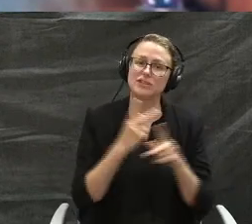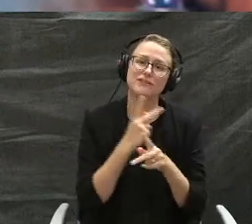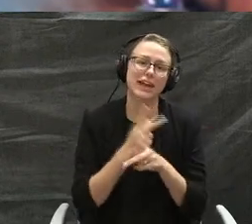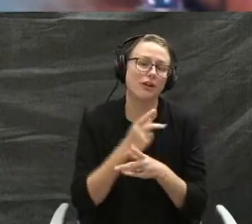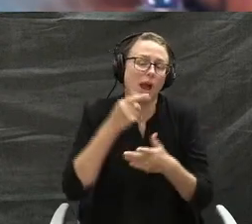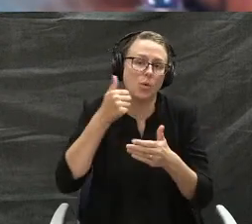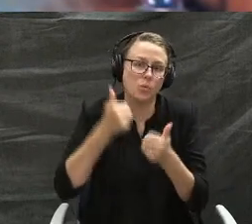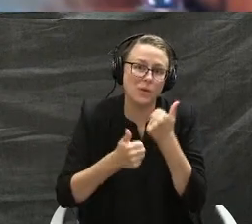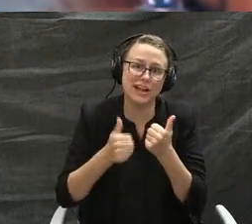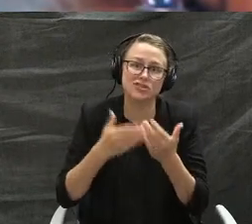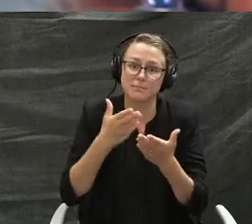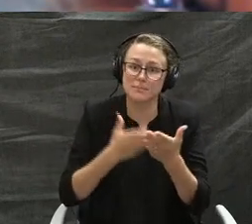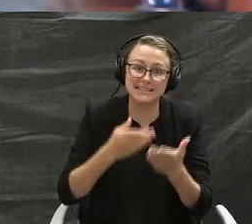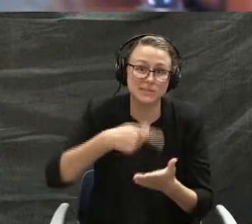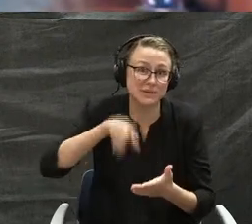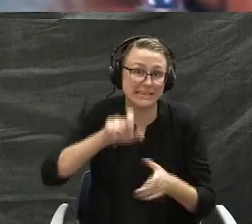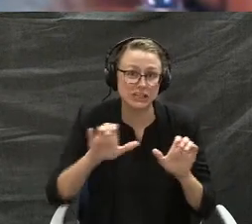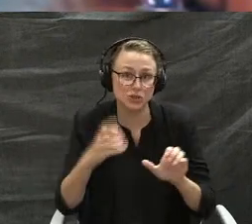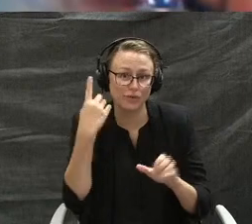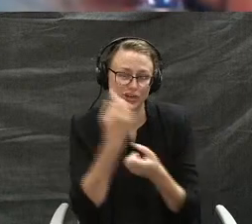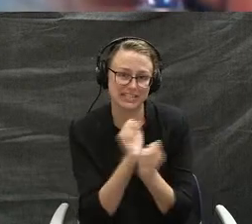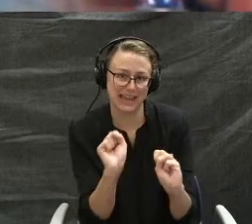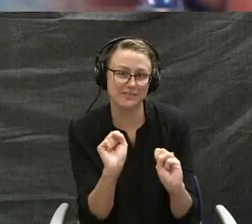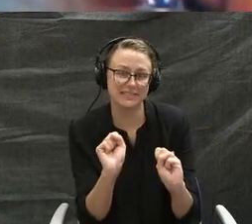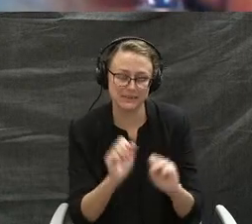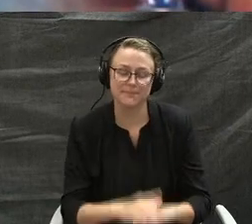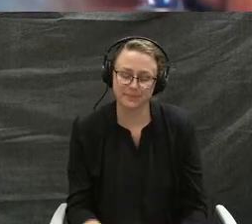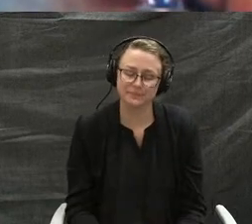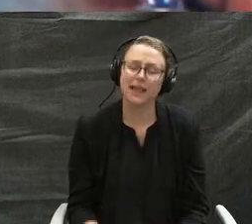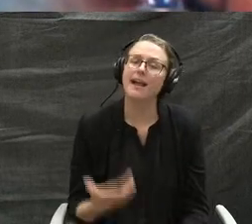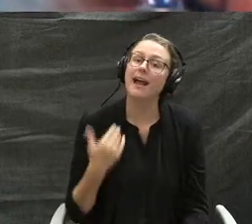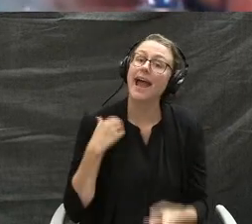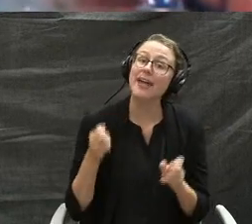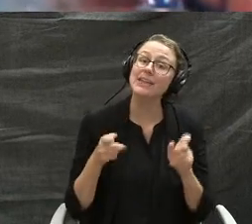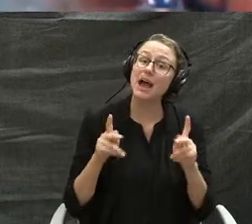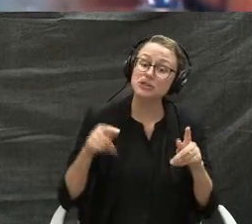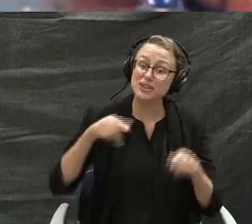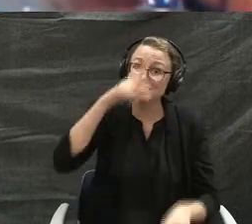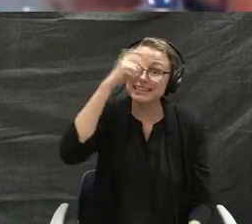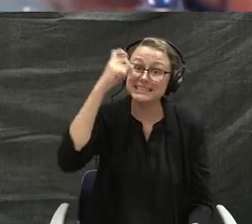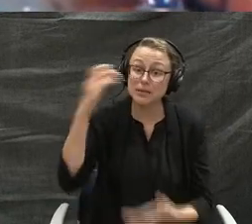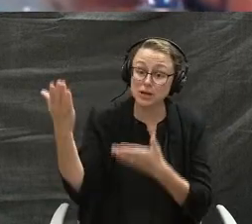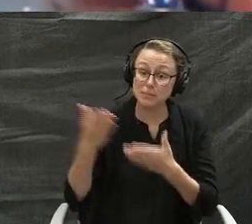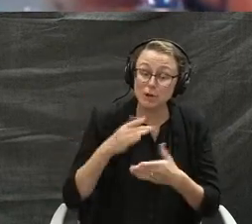have the opportunity over the summer to bring back kids into the buildings in a limited